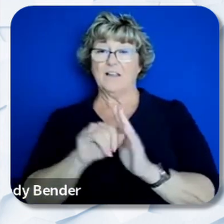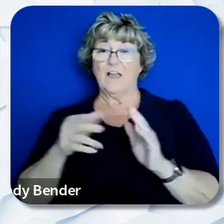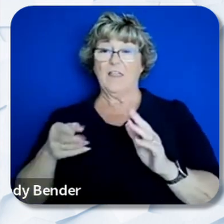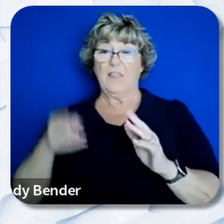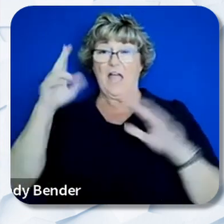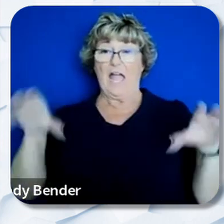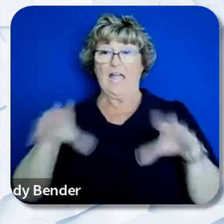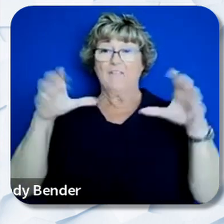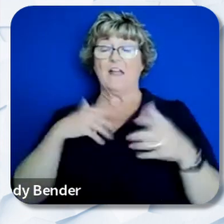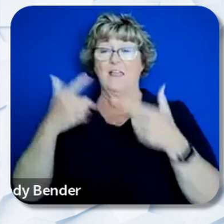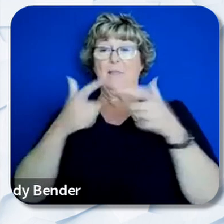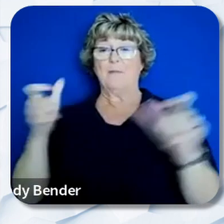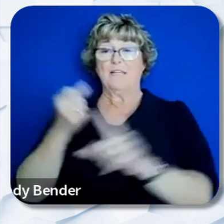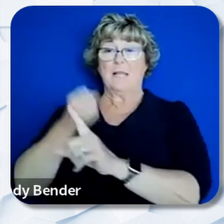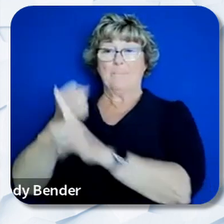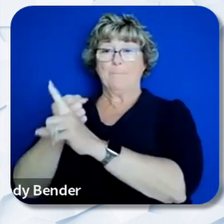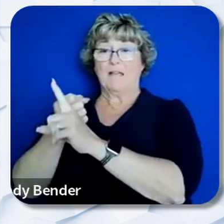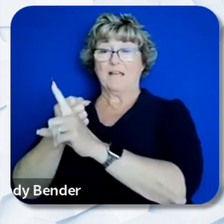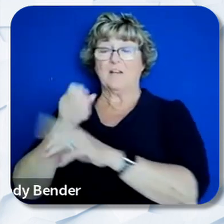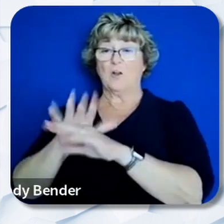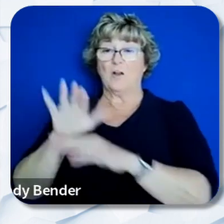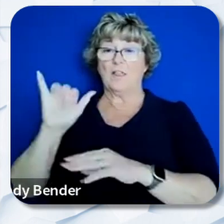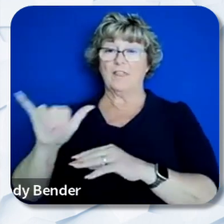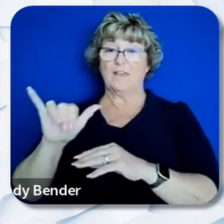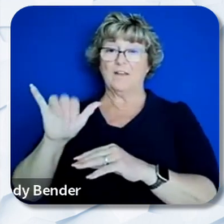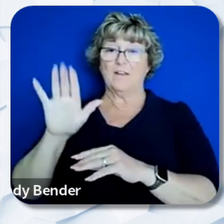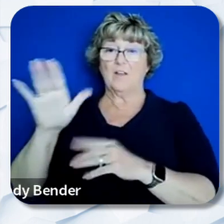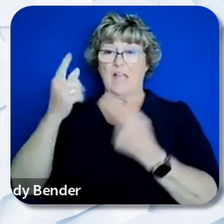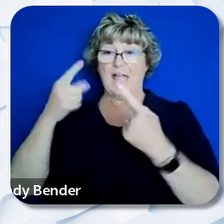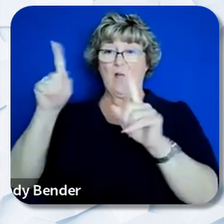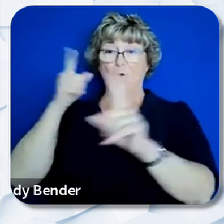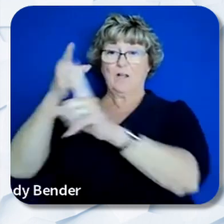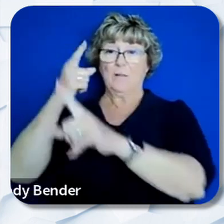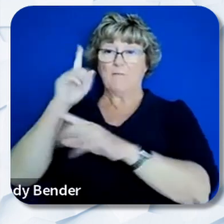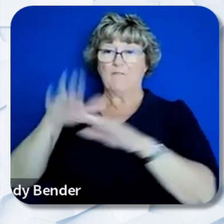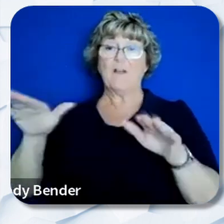have the greatest impact on their the outcomes for kids, and how they can implement that